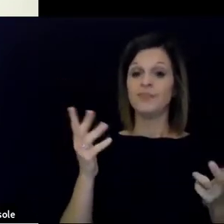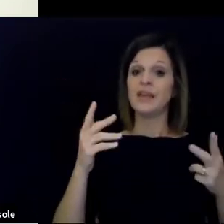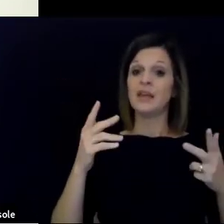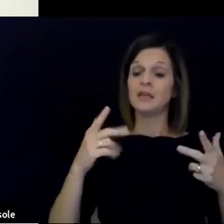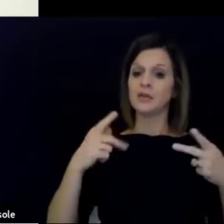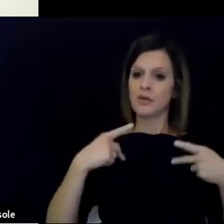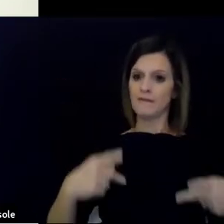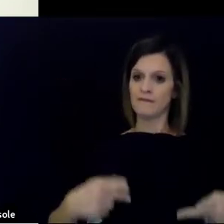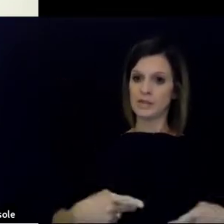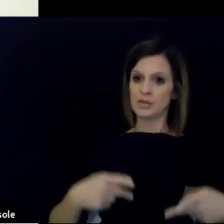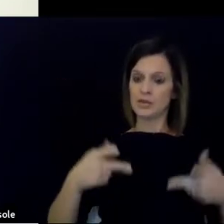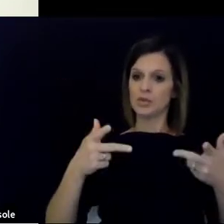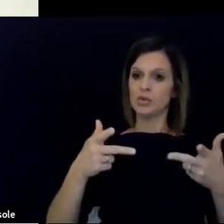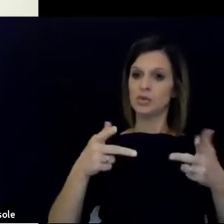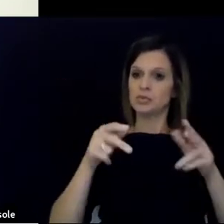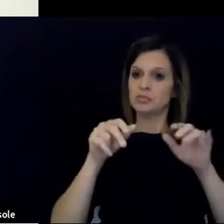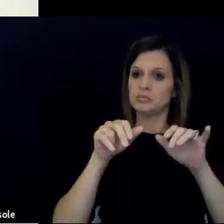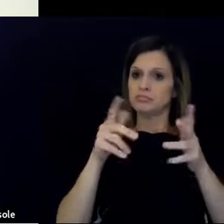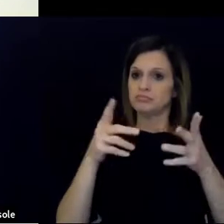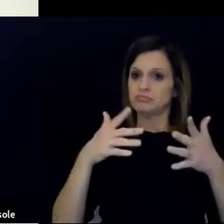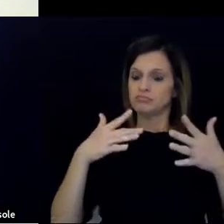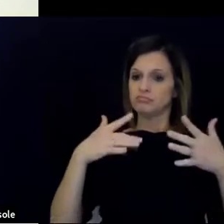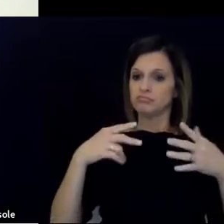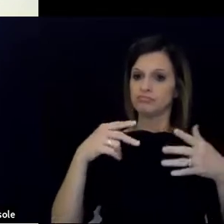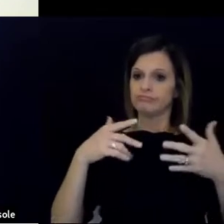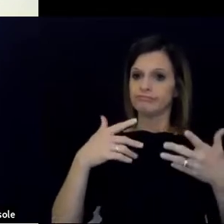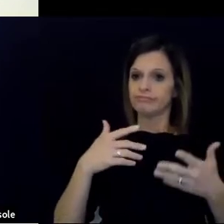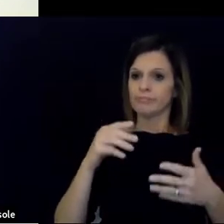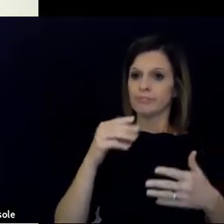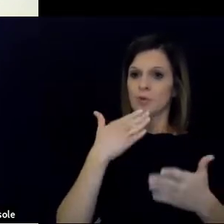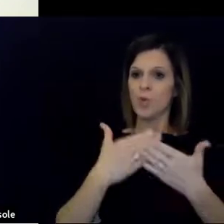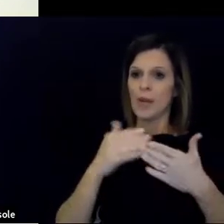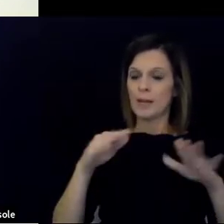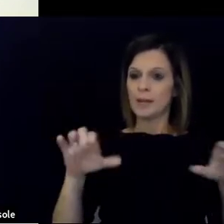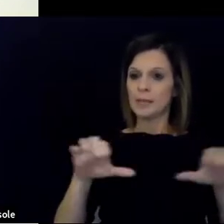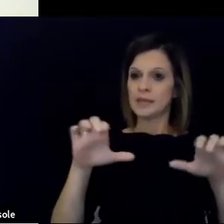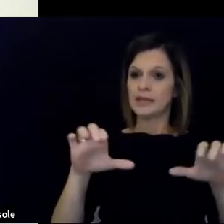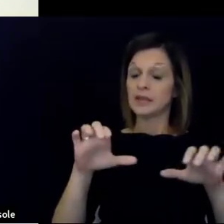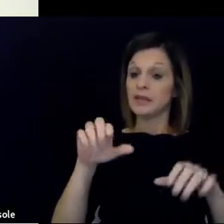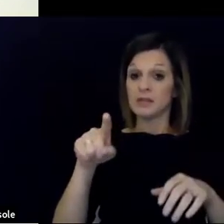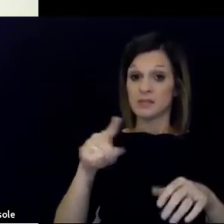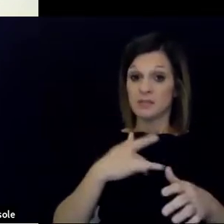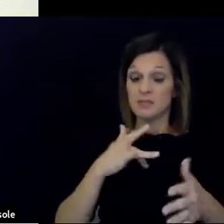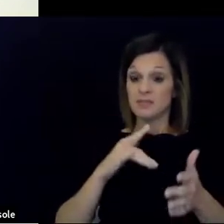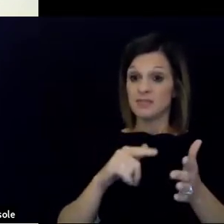you know, do you have a headache? Are you able to breathe or you're hyperventilating?